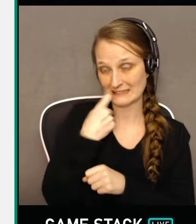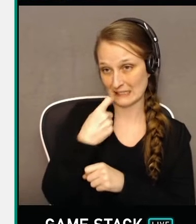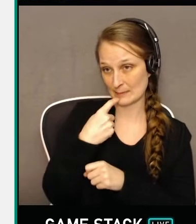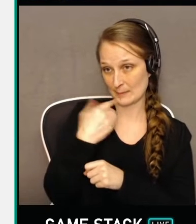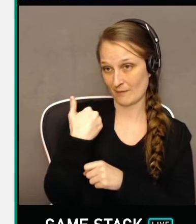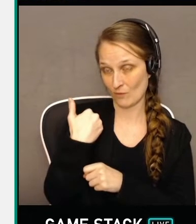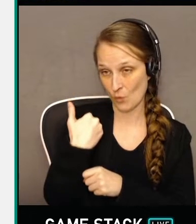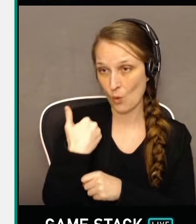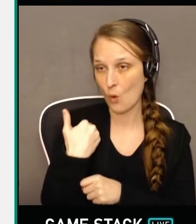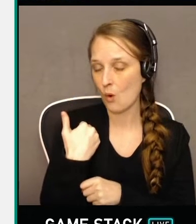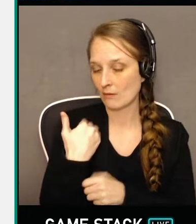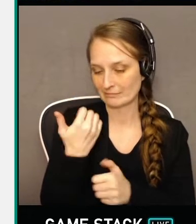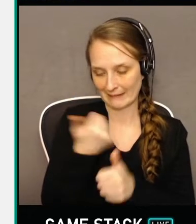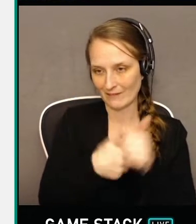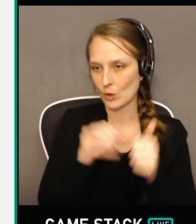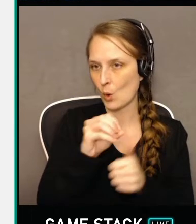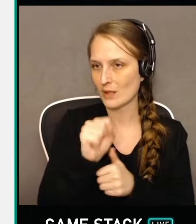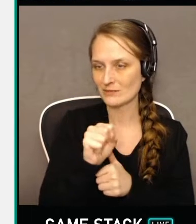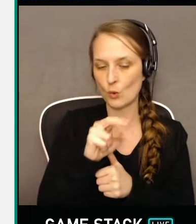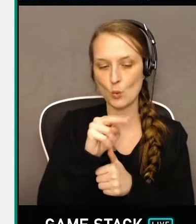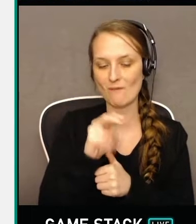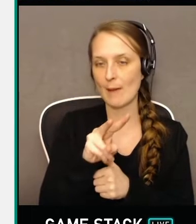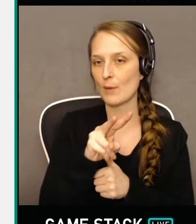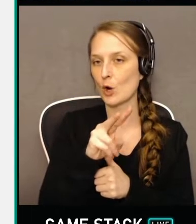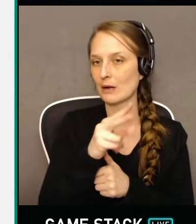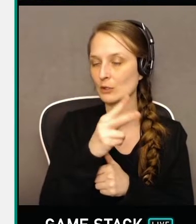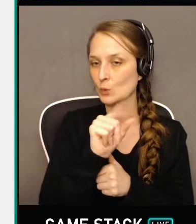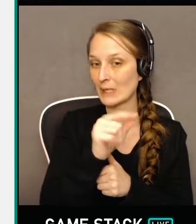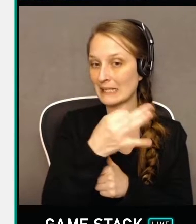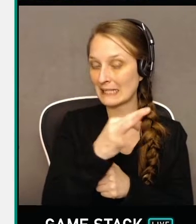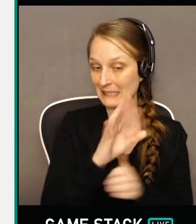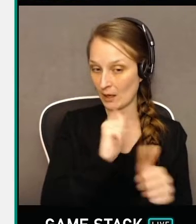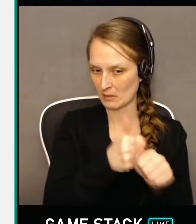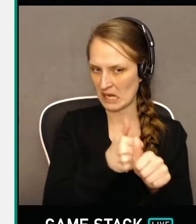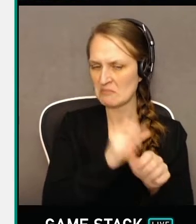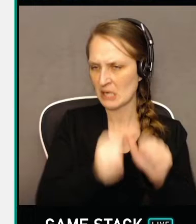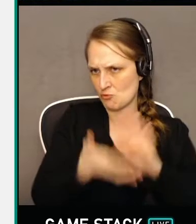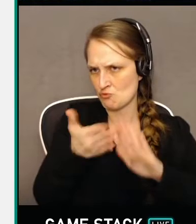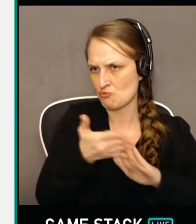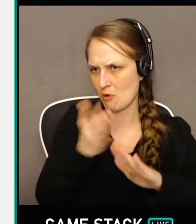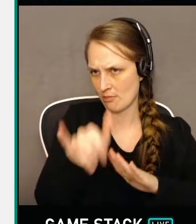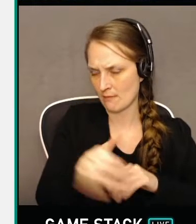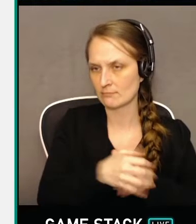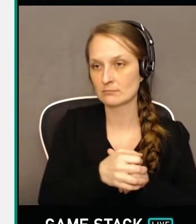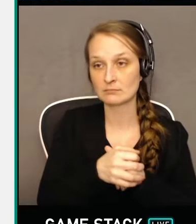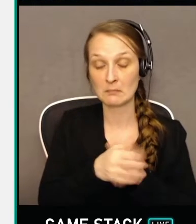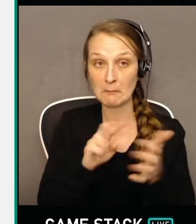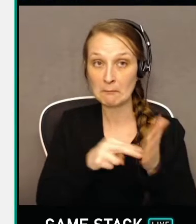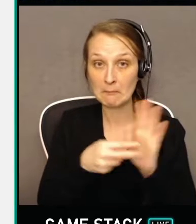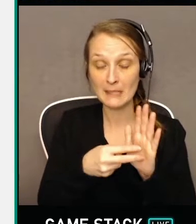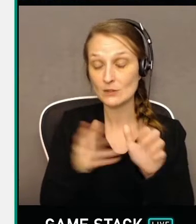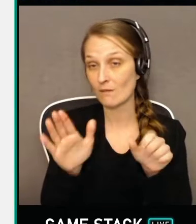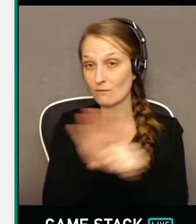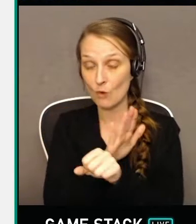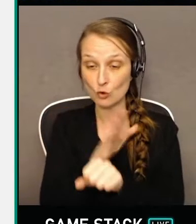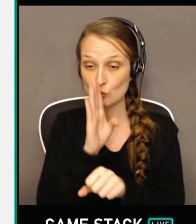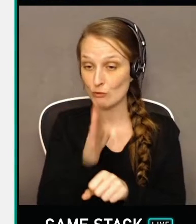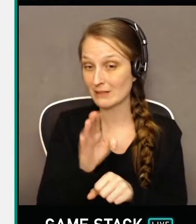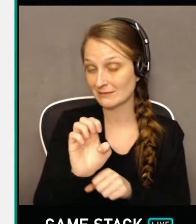every OS with the November 2019 update can run Agility SDK's. This means that the full DirectX 12 Ultimate feature set